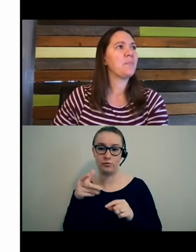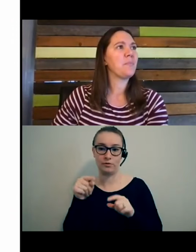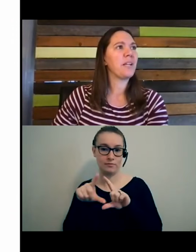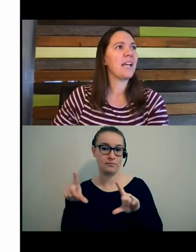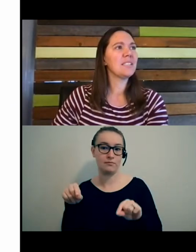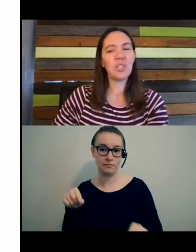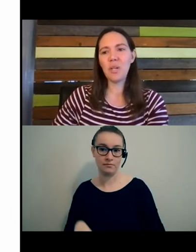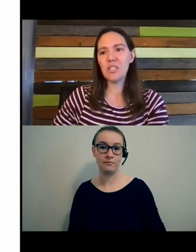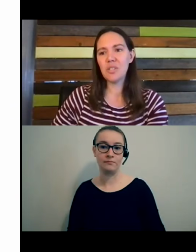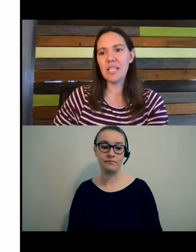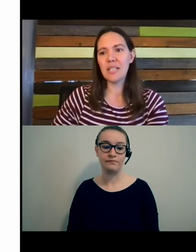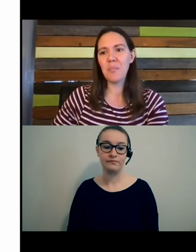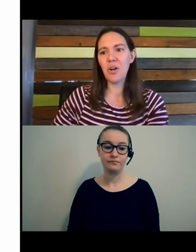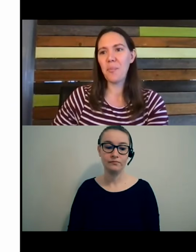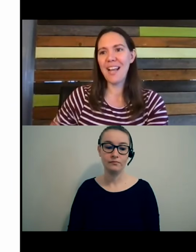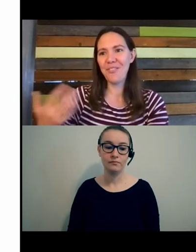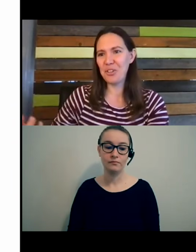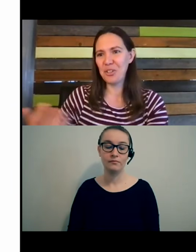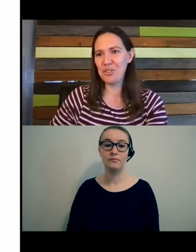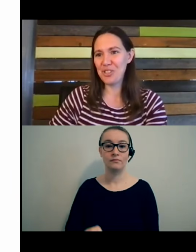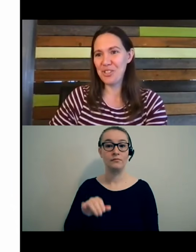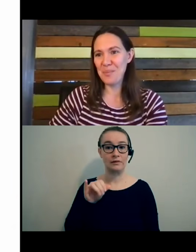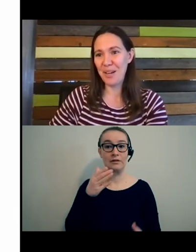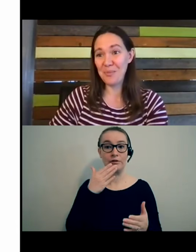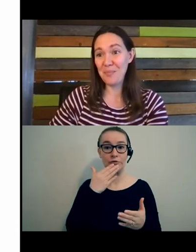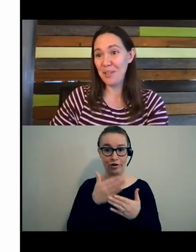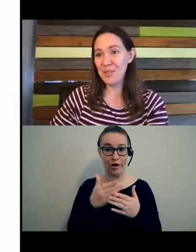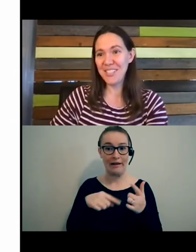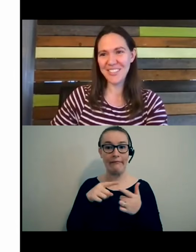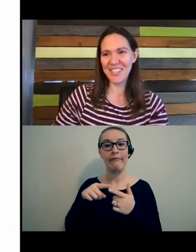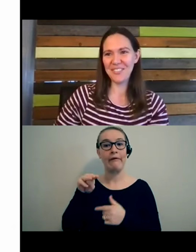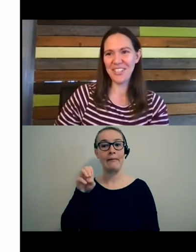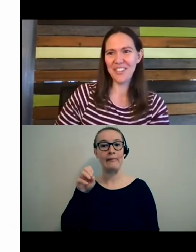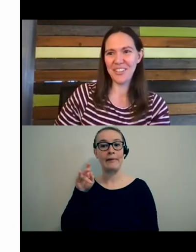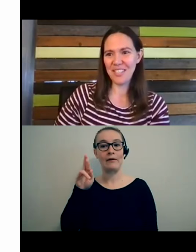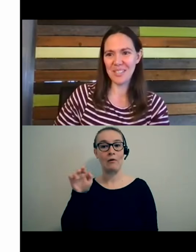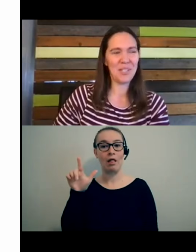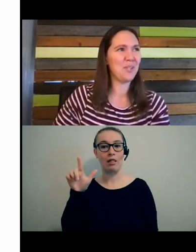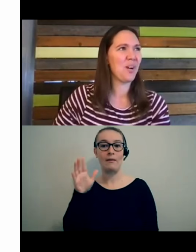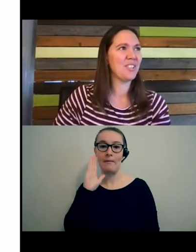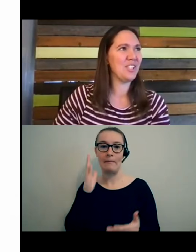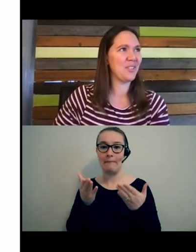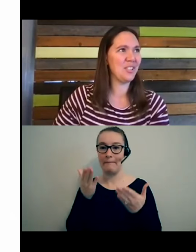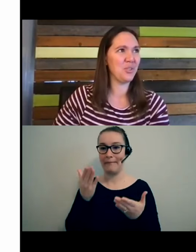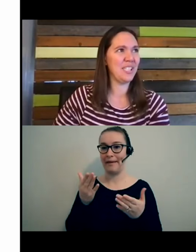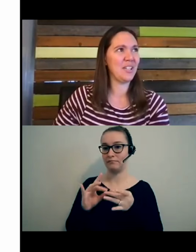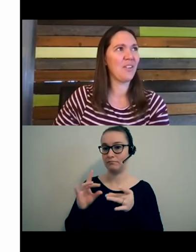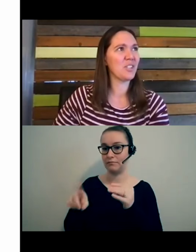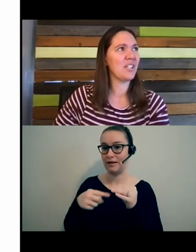But that's a good way to do it. And then Meryl might have other instructions about unmuting yourself later on if that's something you want to do, and join in a conversation.